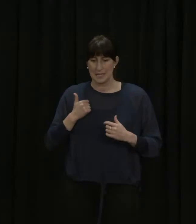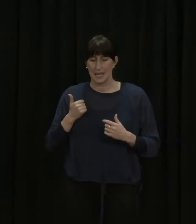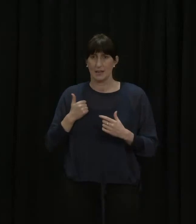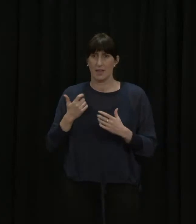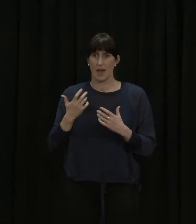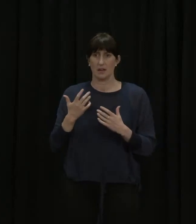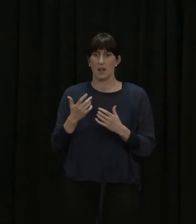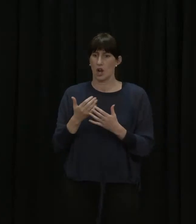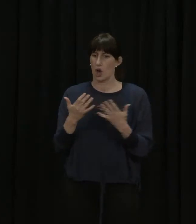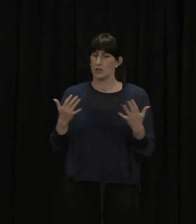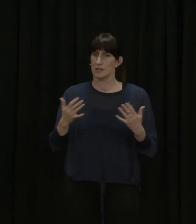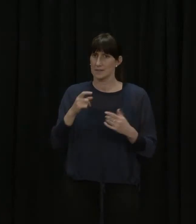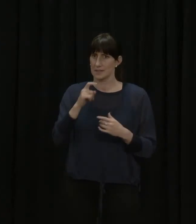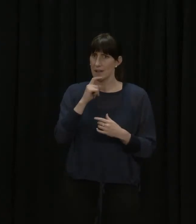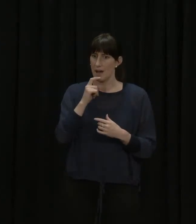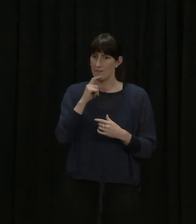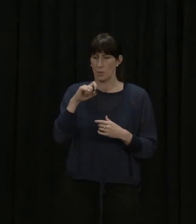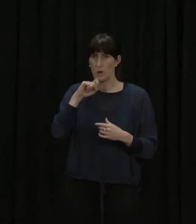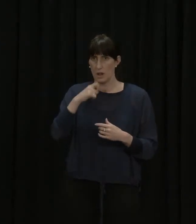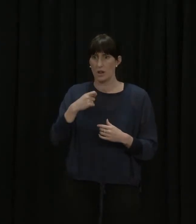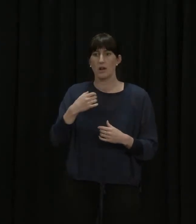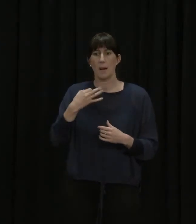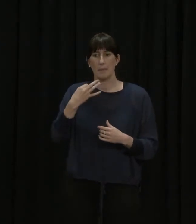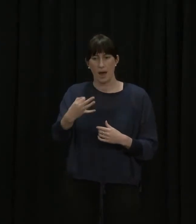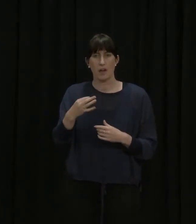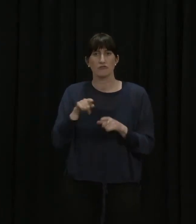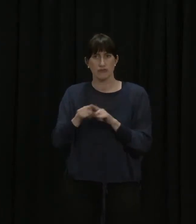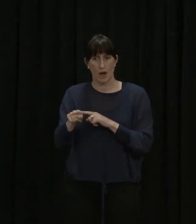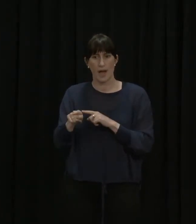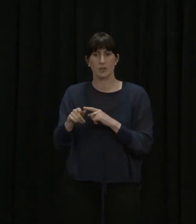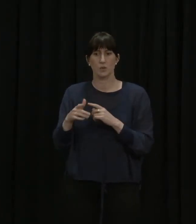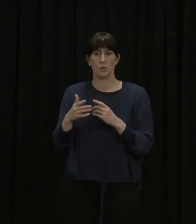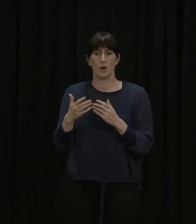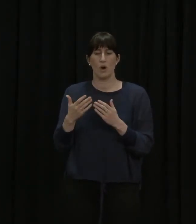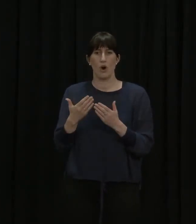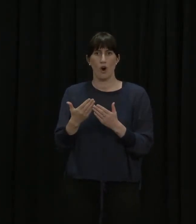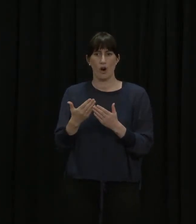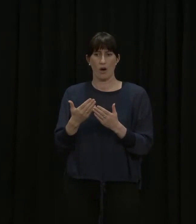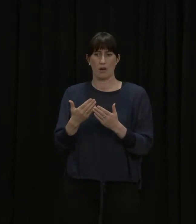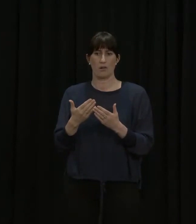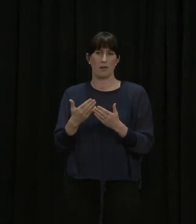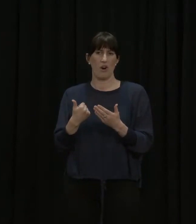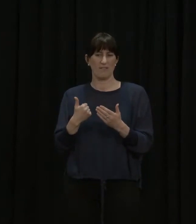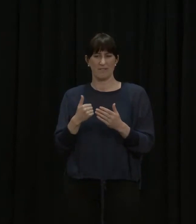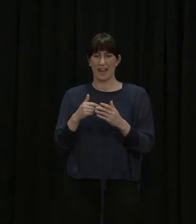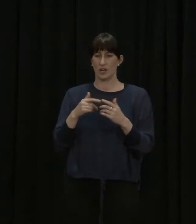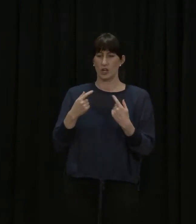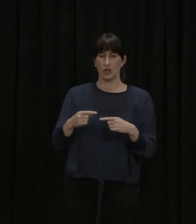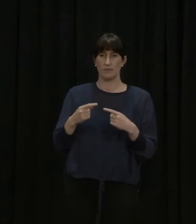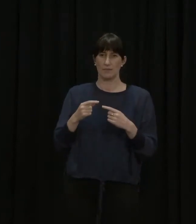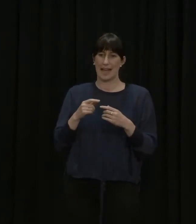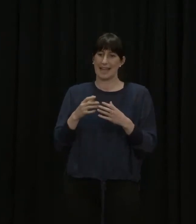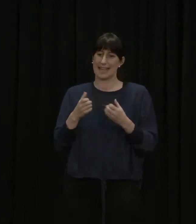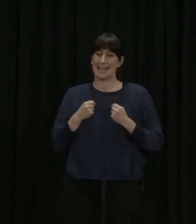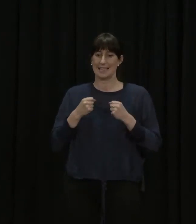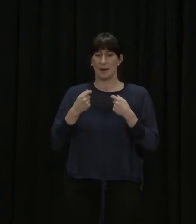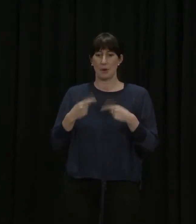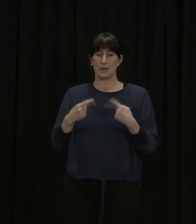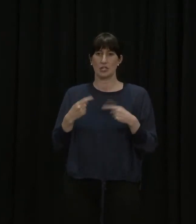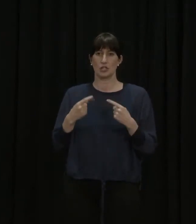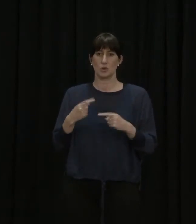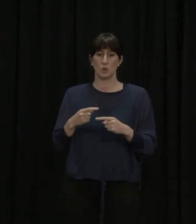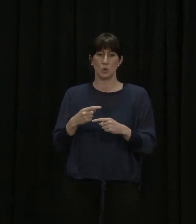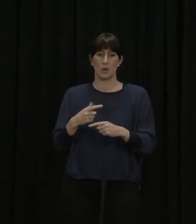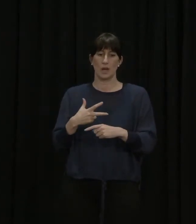zero about it.